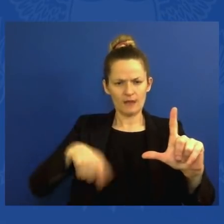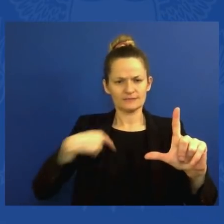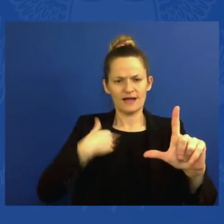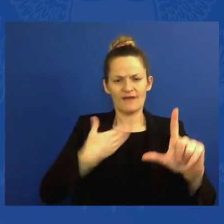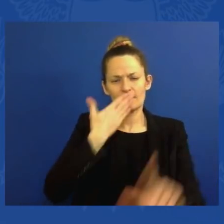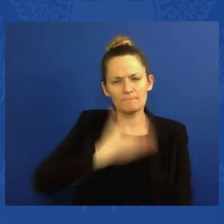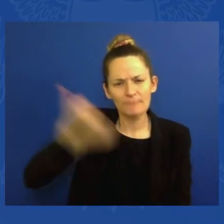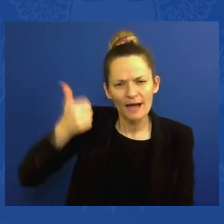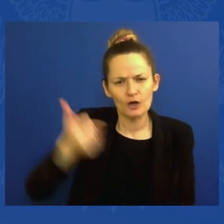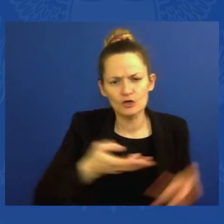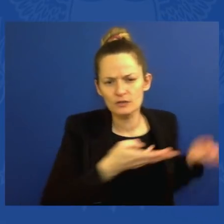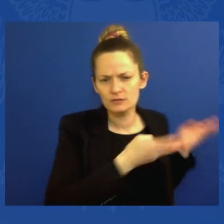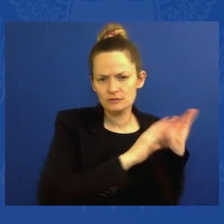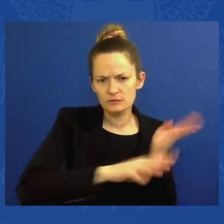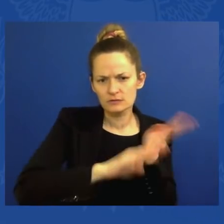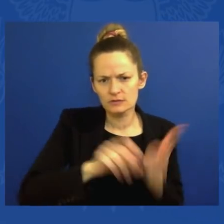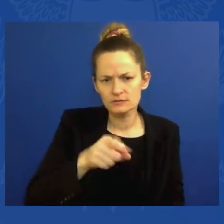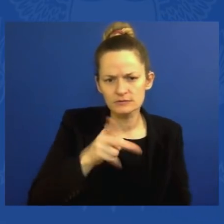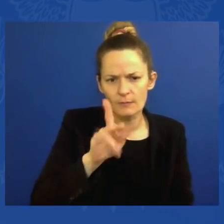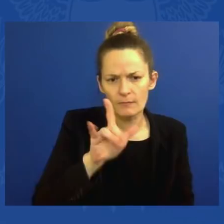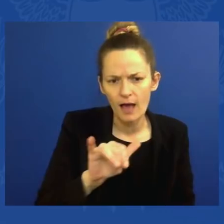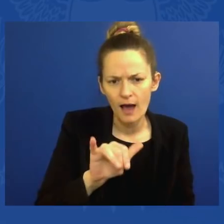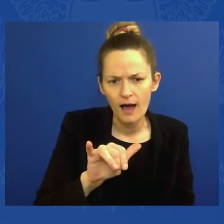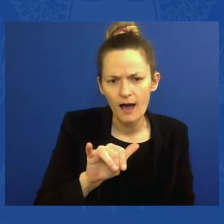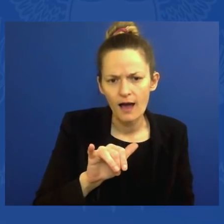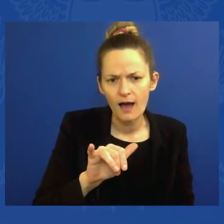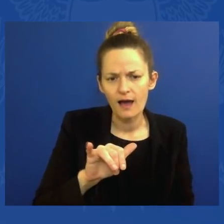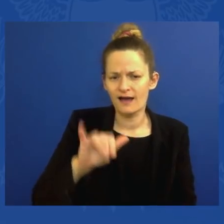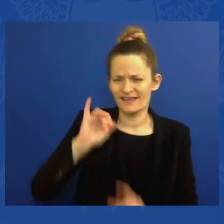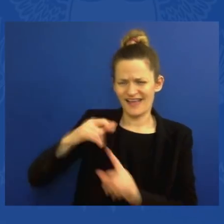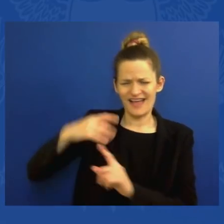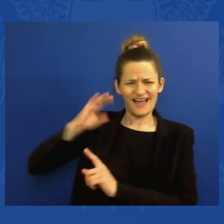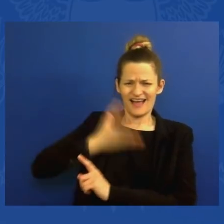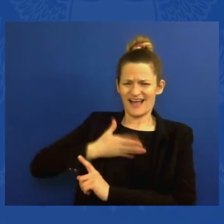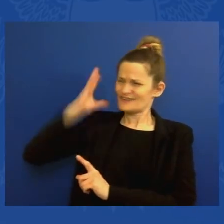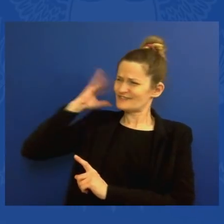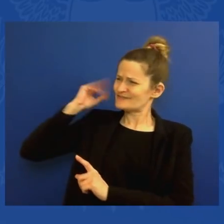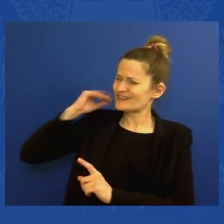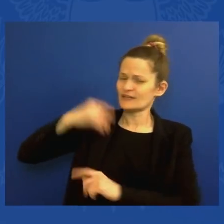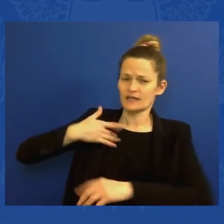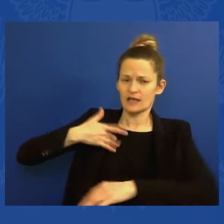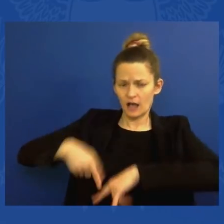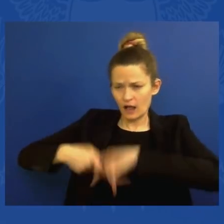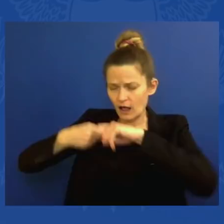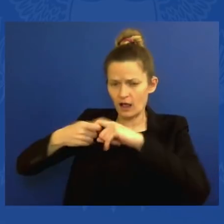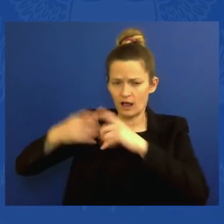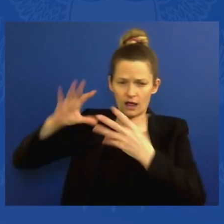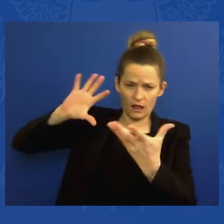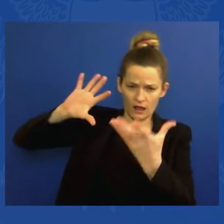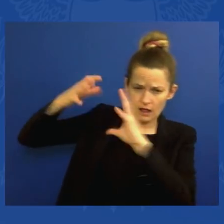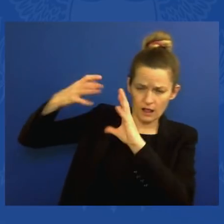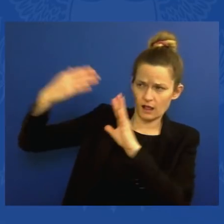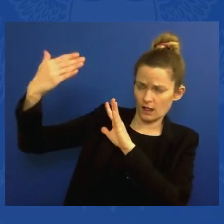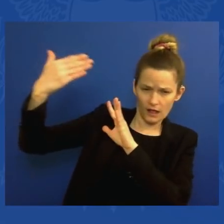can put American lives and livelihoods at risk. You know, when we -- what -- when we needed them most, we were short of masks,